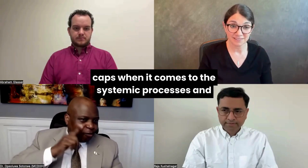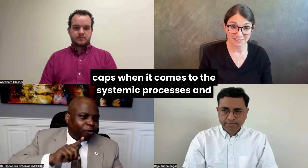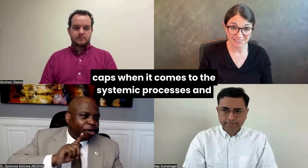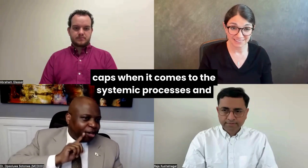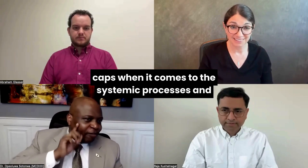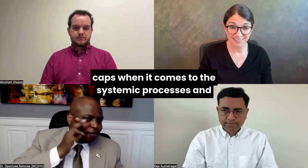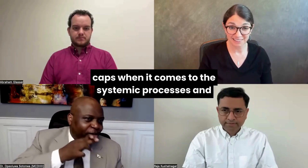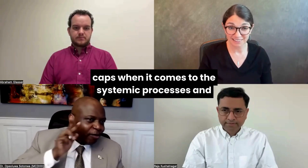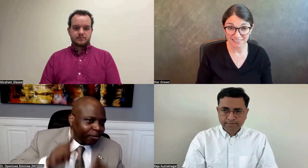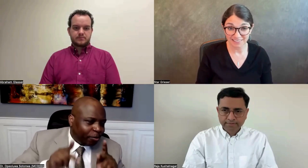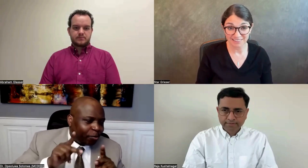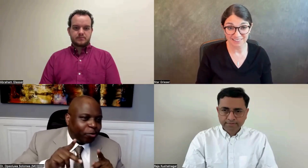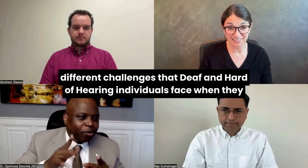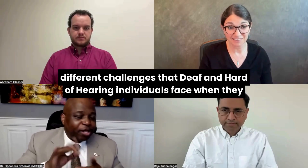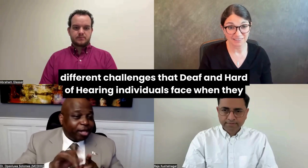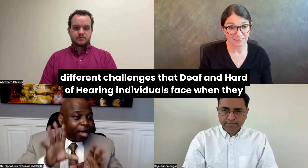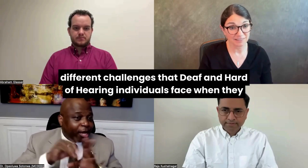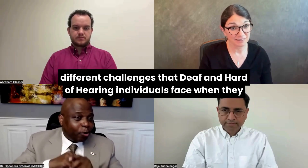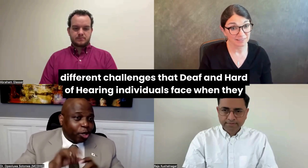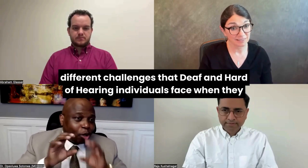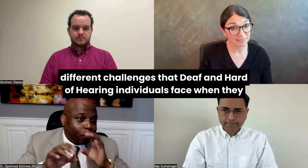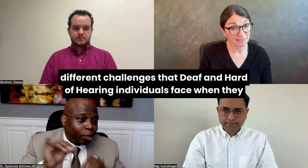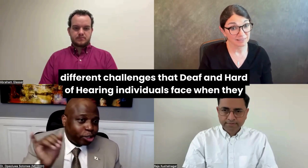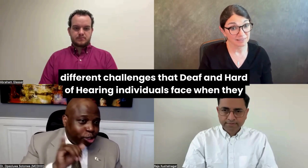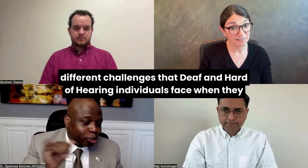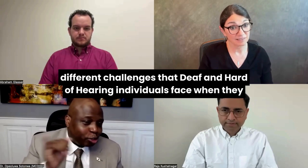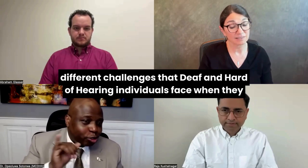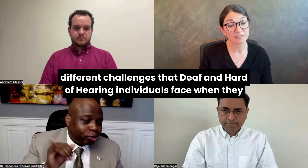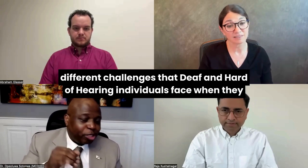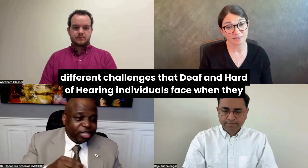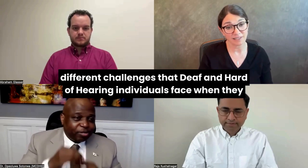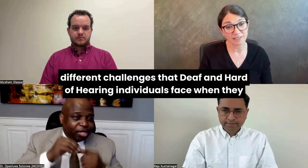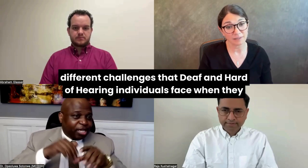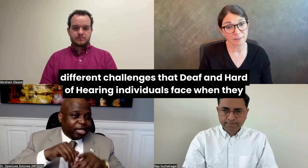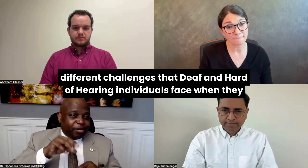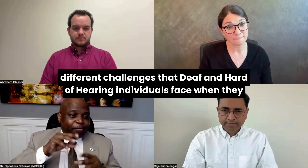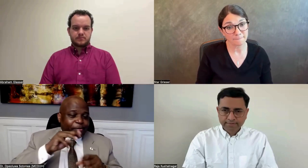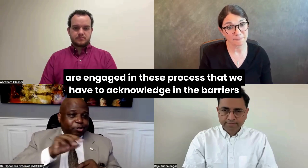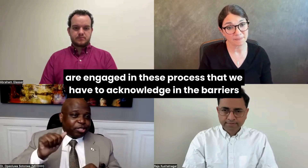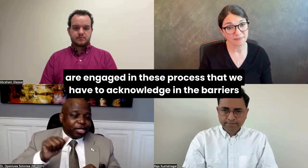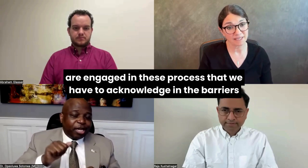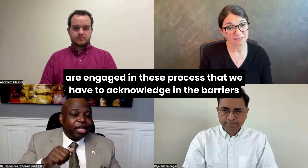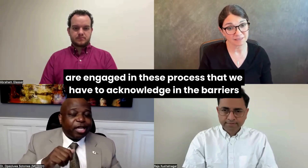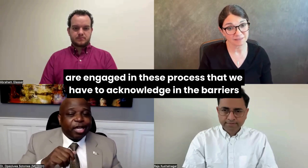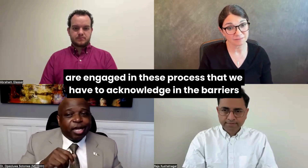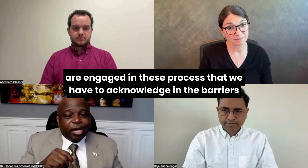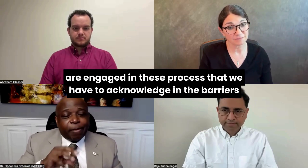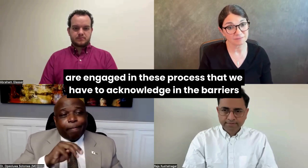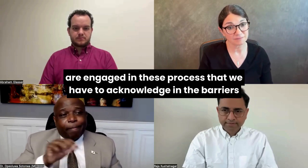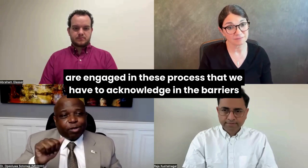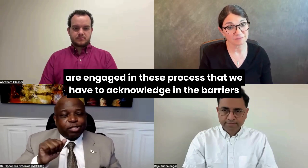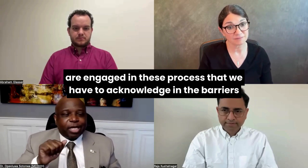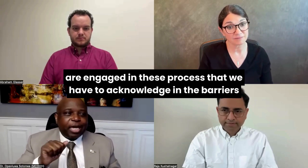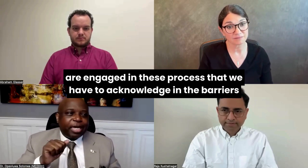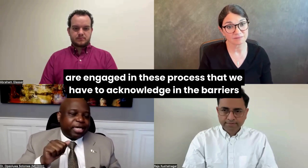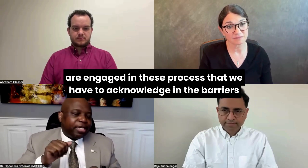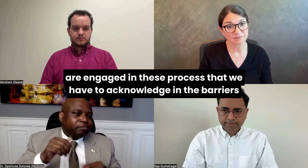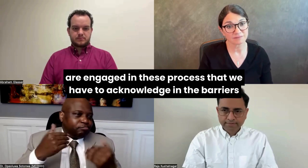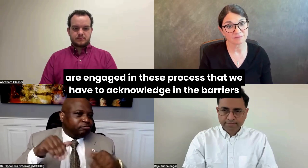different challenges that Deaf and Hard of Hearing individuals face when they are engaged in these process that we have to acknowledge in the barriers